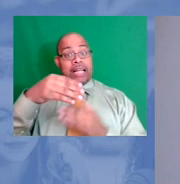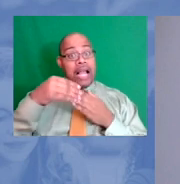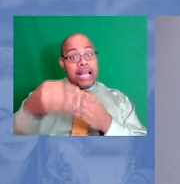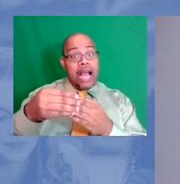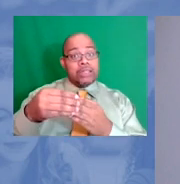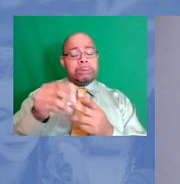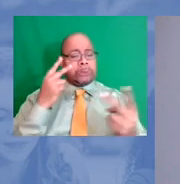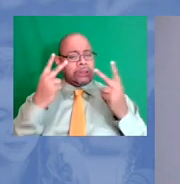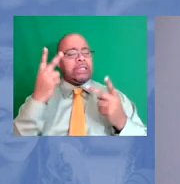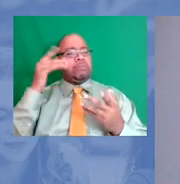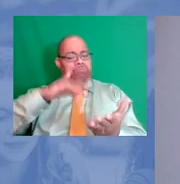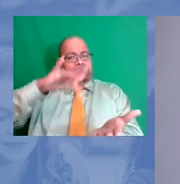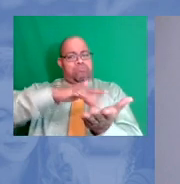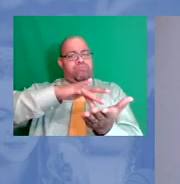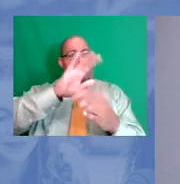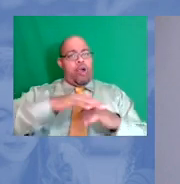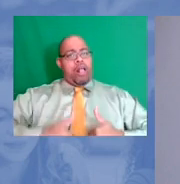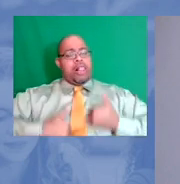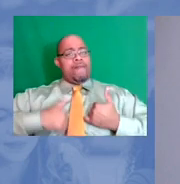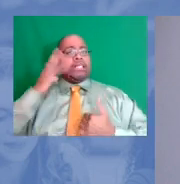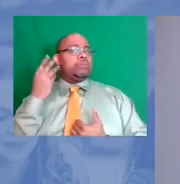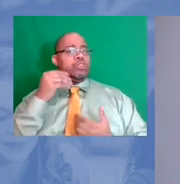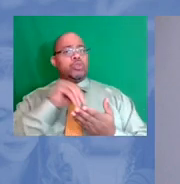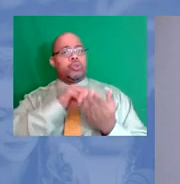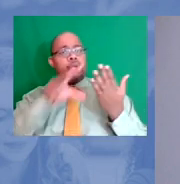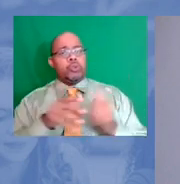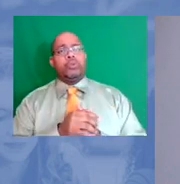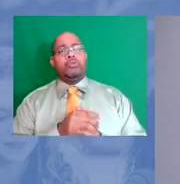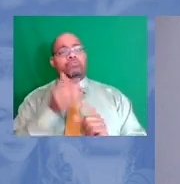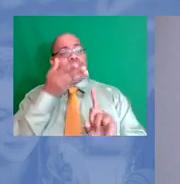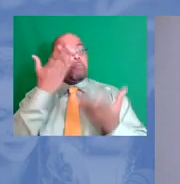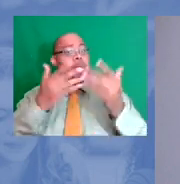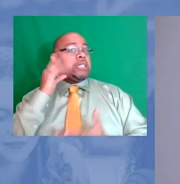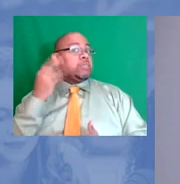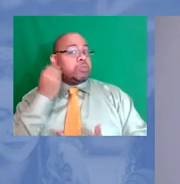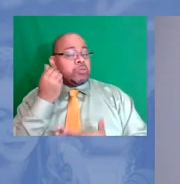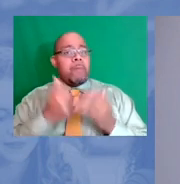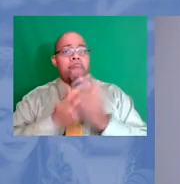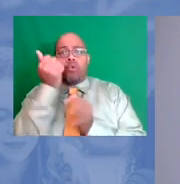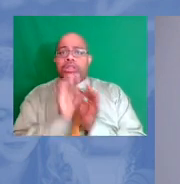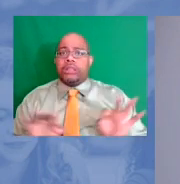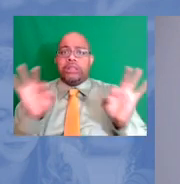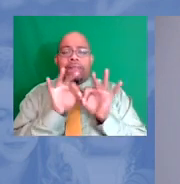LIVED EXPERIENCE OF STUDENTS WHO MAY HAVE EXPERIENCED THE MOST SIGNIFICANT LOSS IN INSTRUCTION,